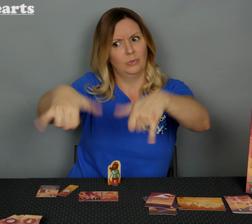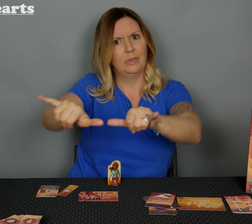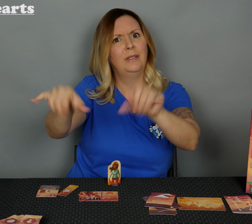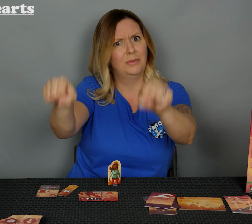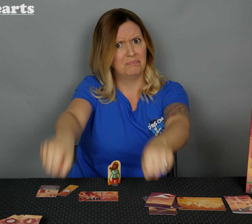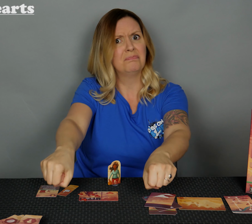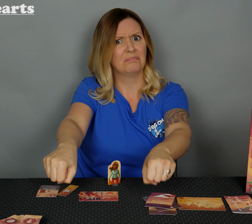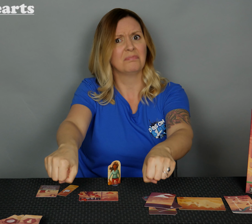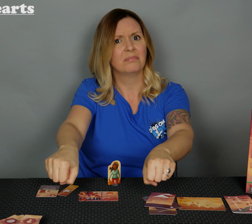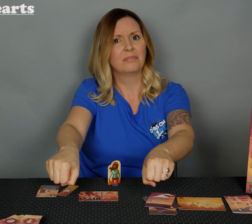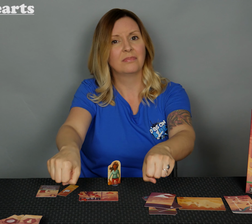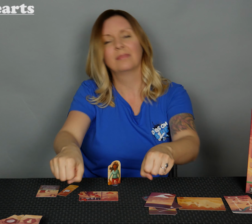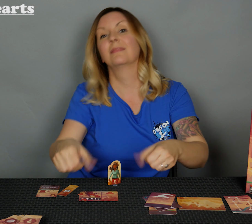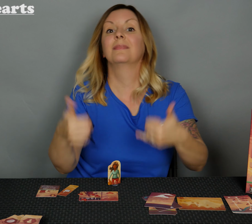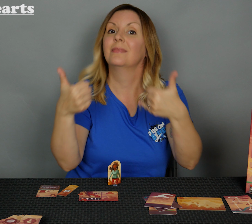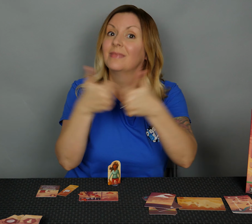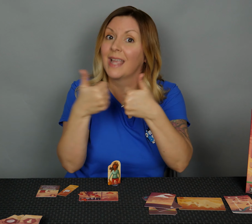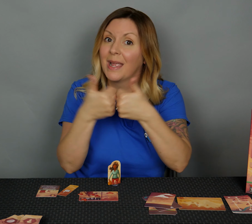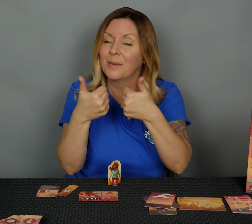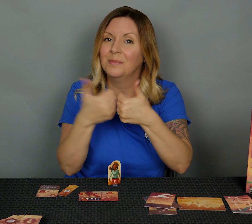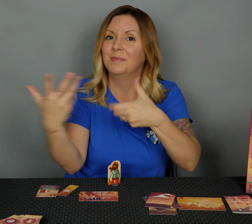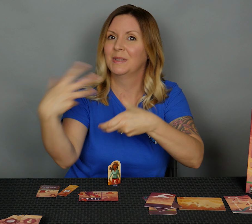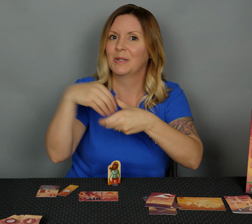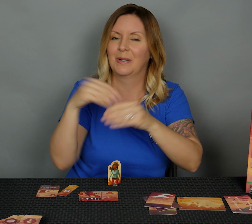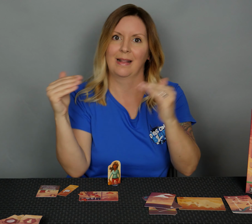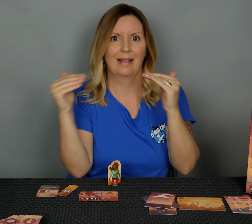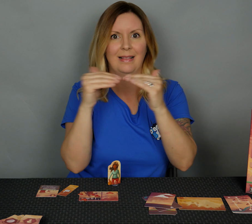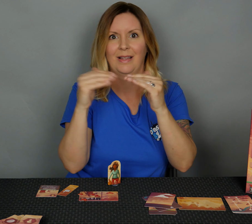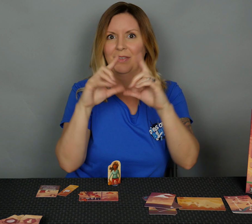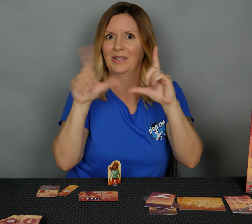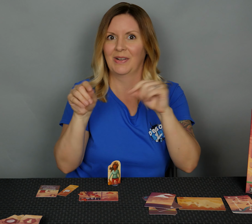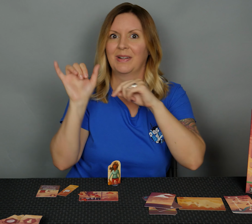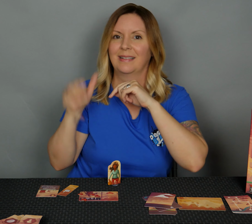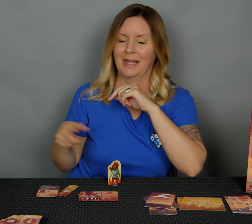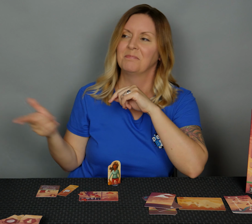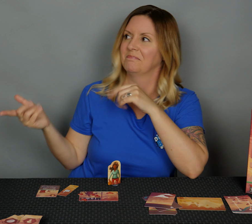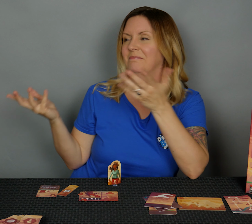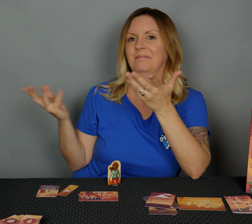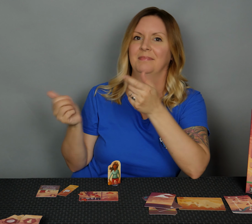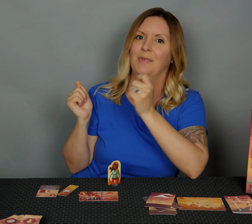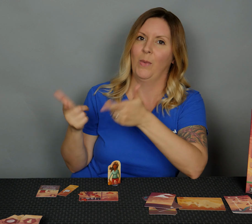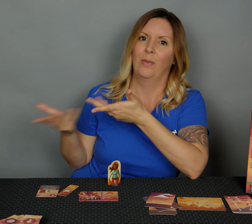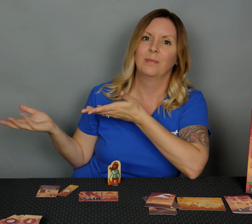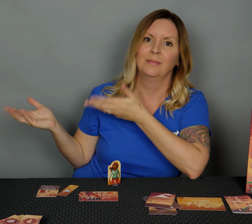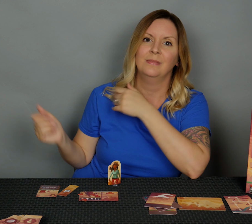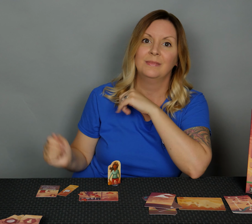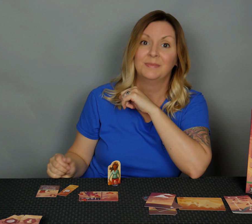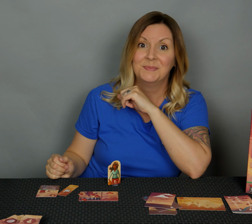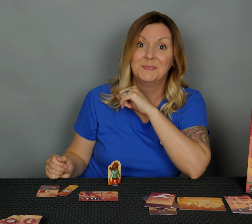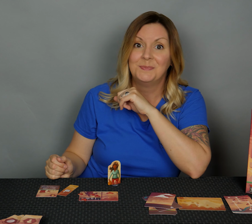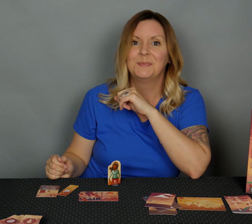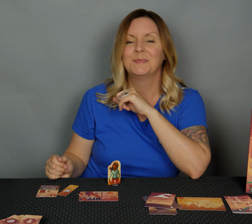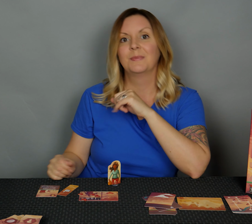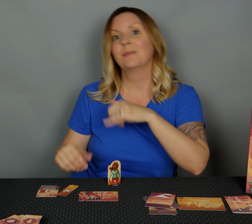opt to do the exchange if you want to. These are all of the level cards in the game.